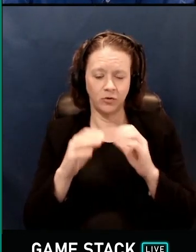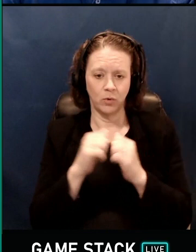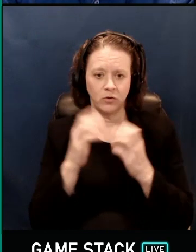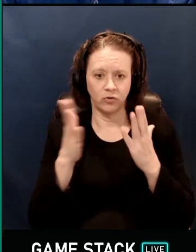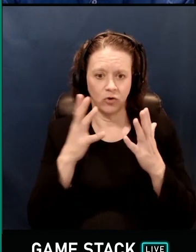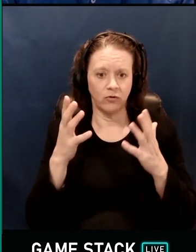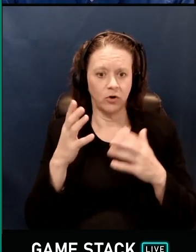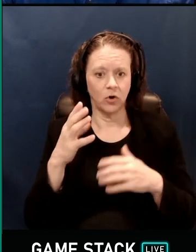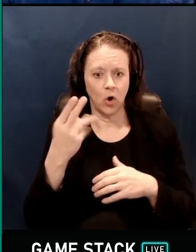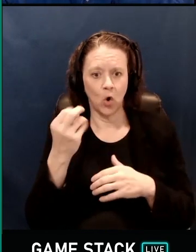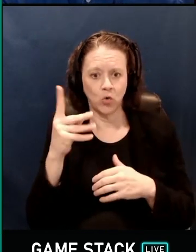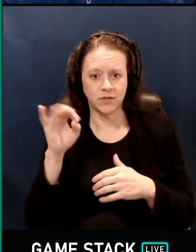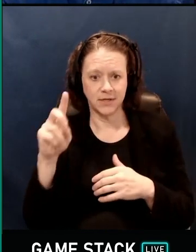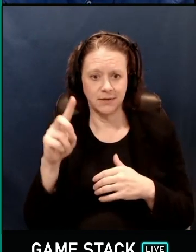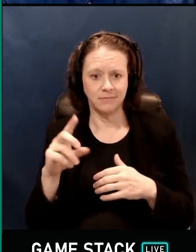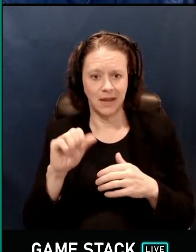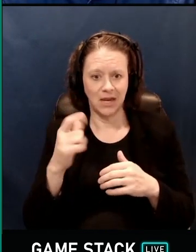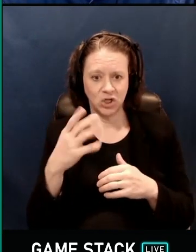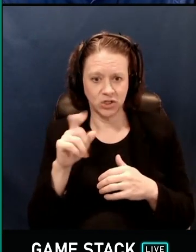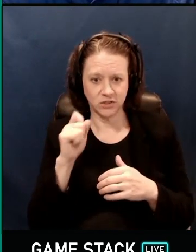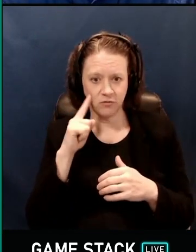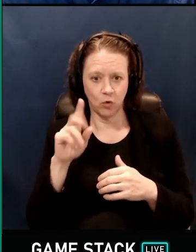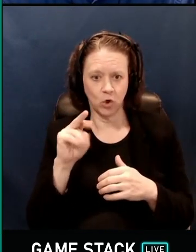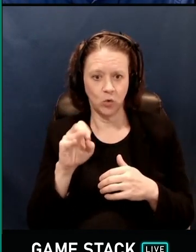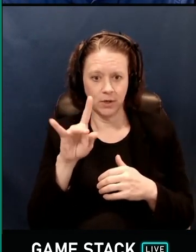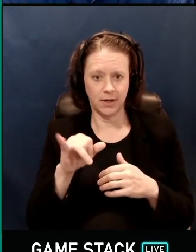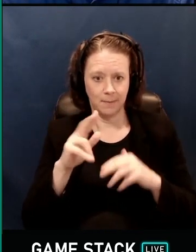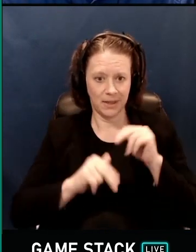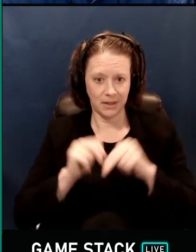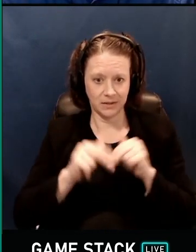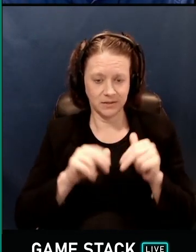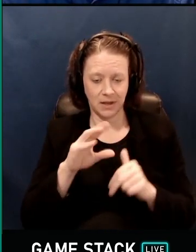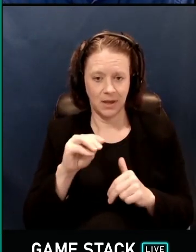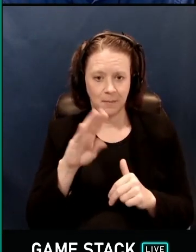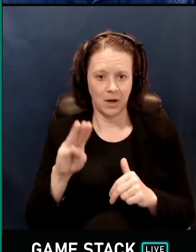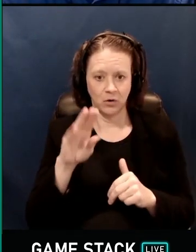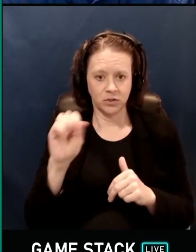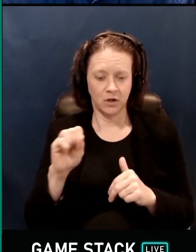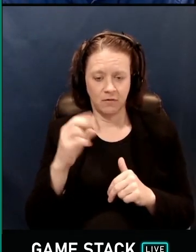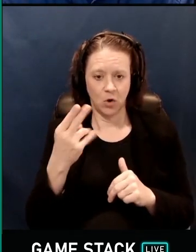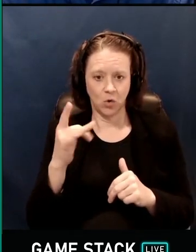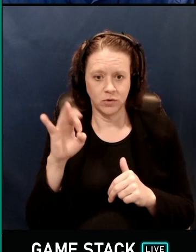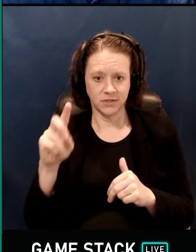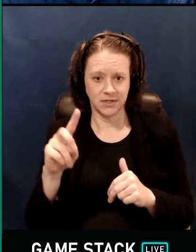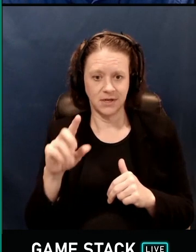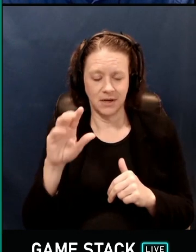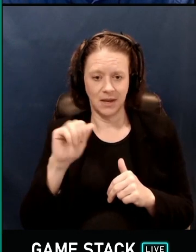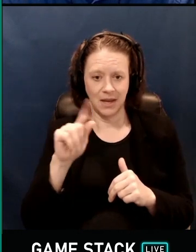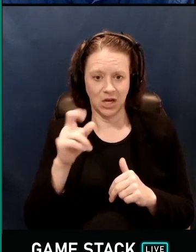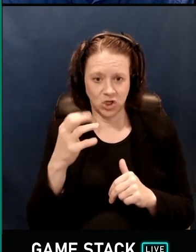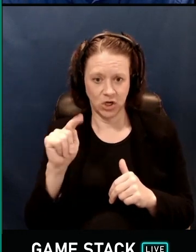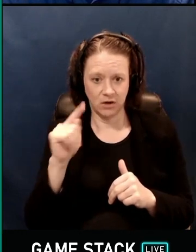editor builds. Under Microsoft hosted Agent for Mac OS Xcode builds,